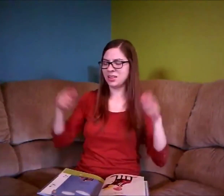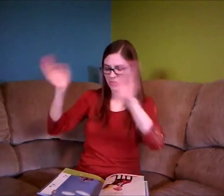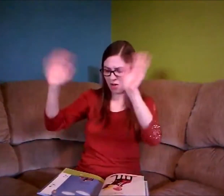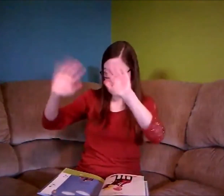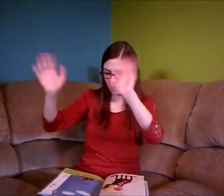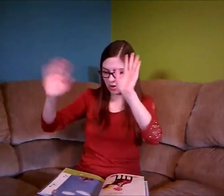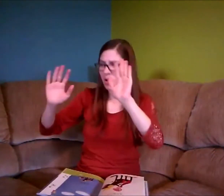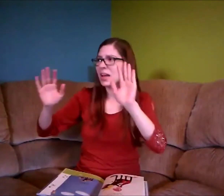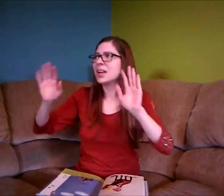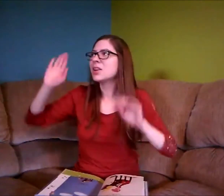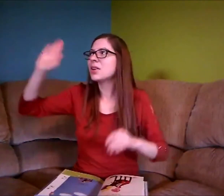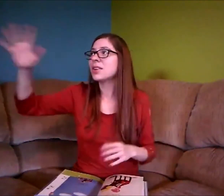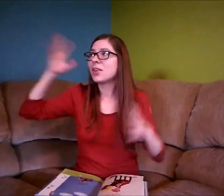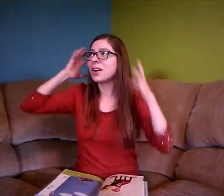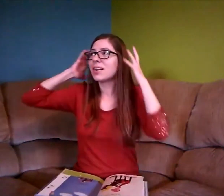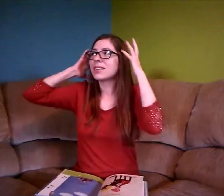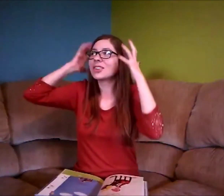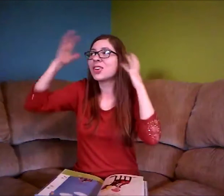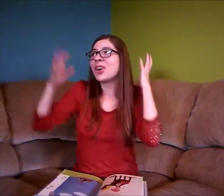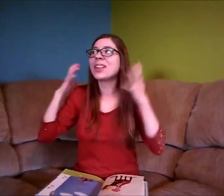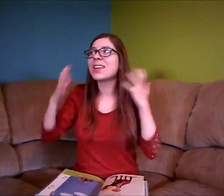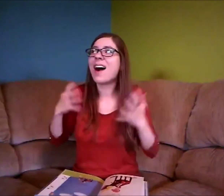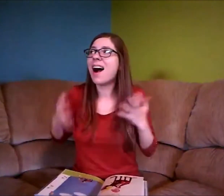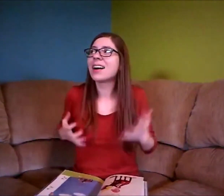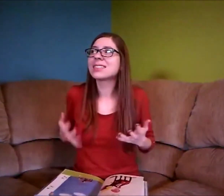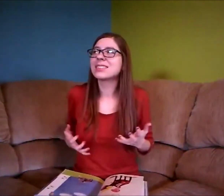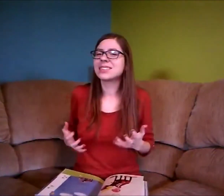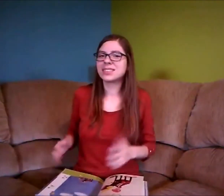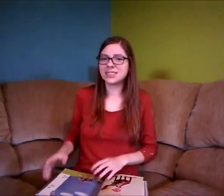"No, Rapunzel. Your curly locks!"